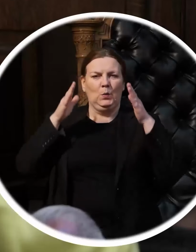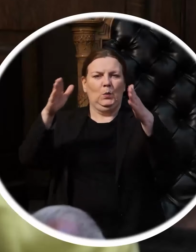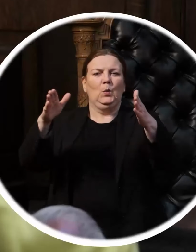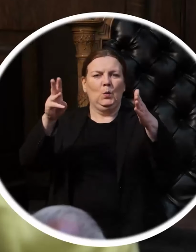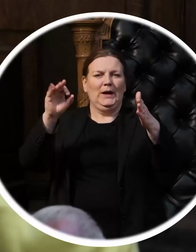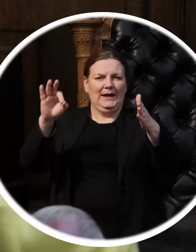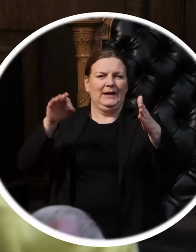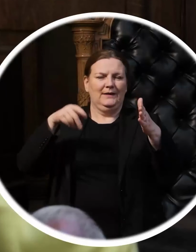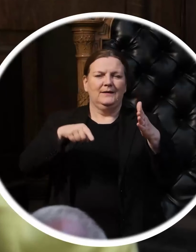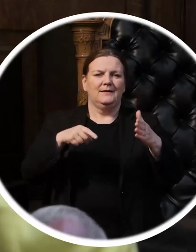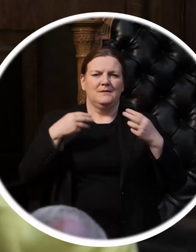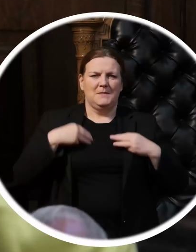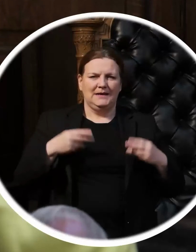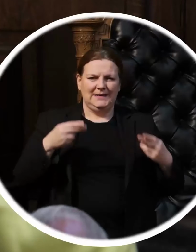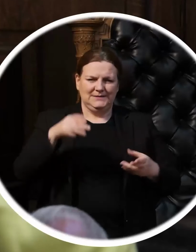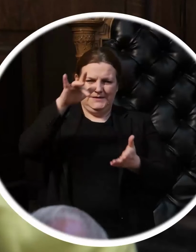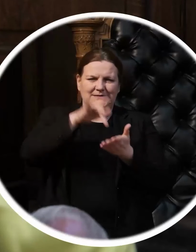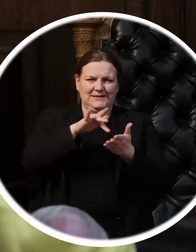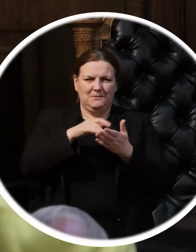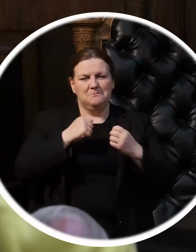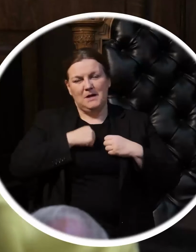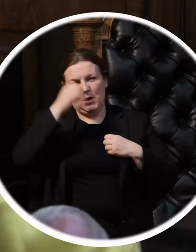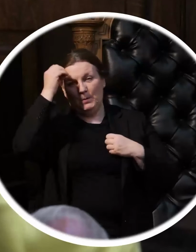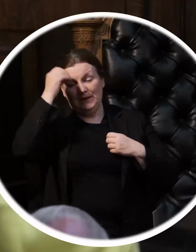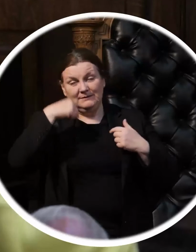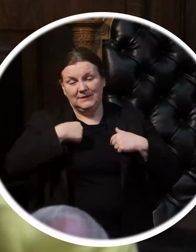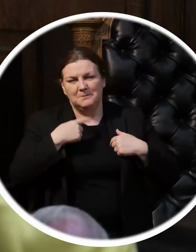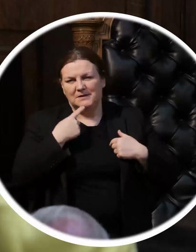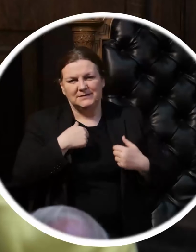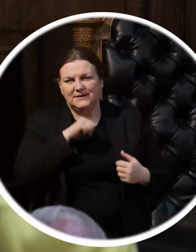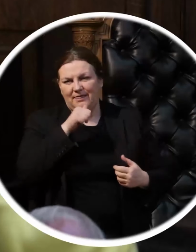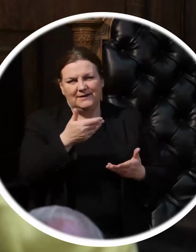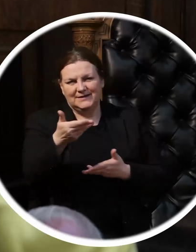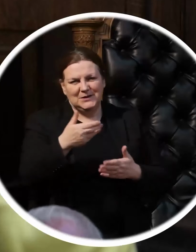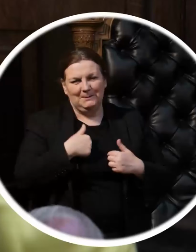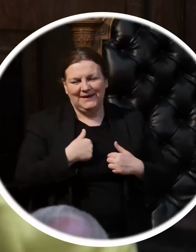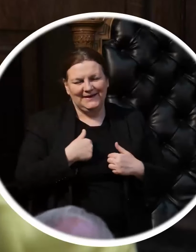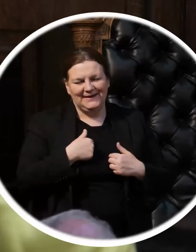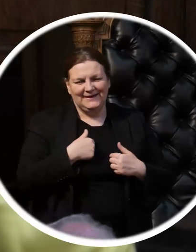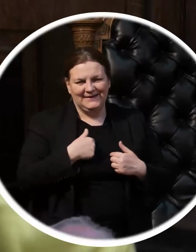The man needs to be kind of front and centre in my opinion. But I obviously wasn't consulted when they redid the National Gallery.